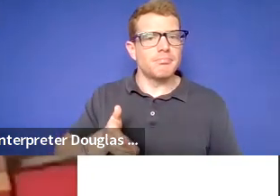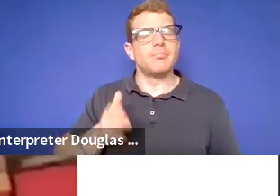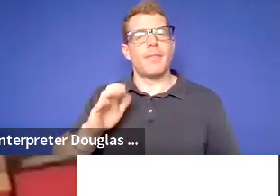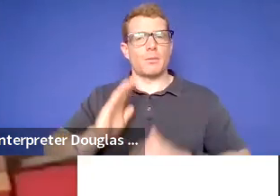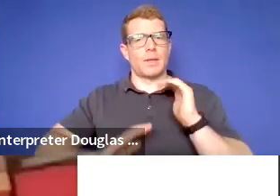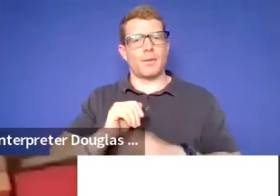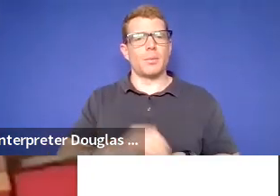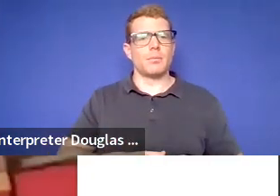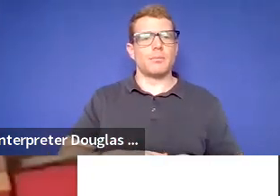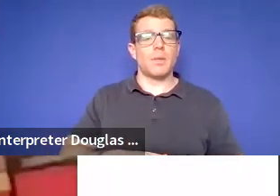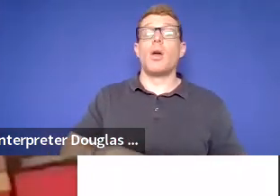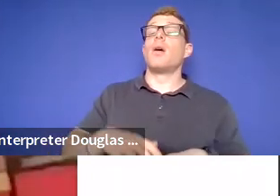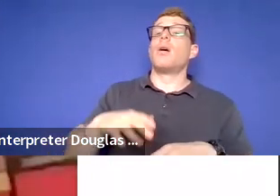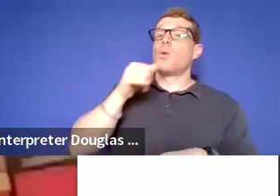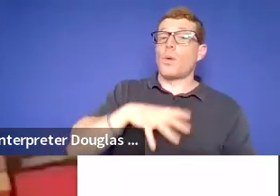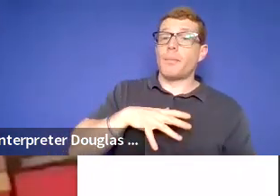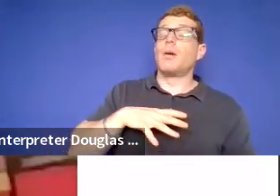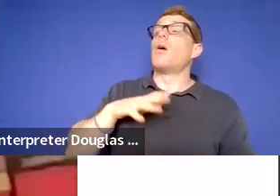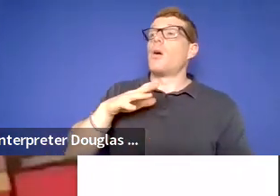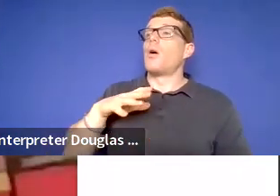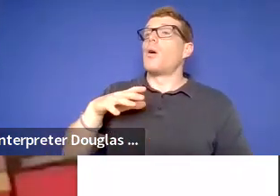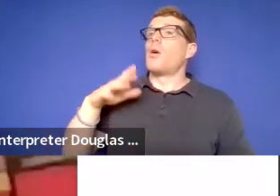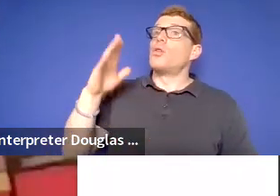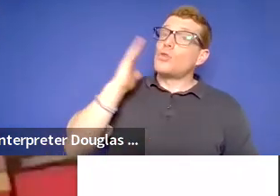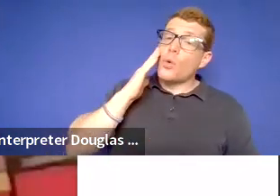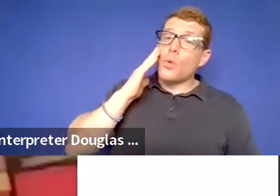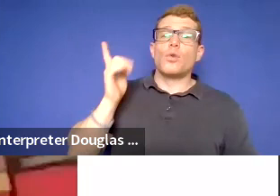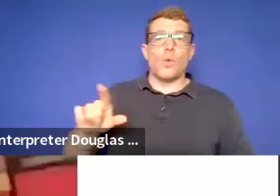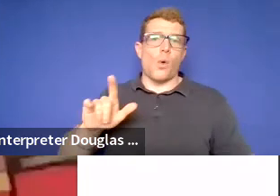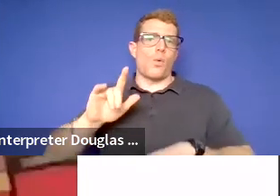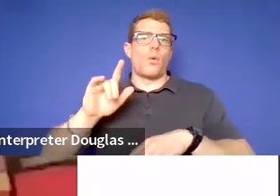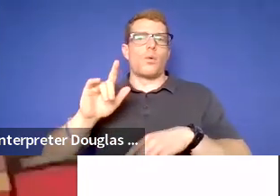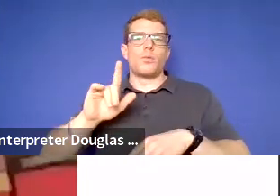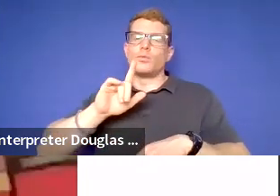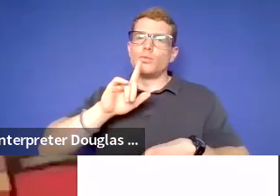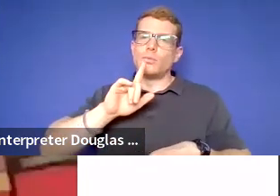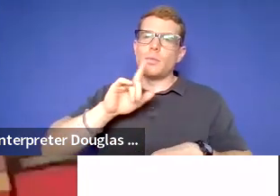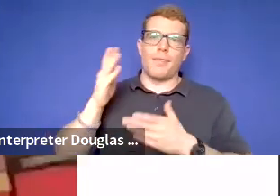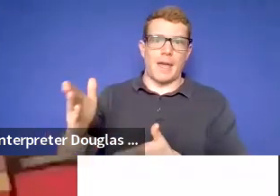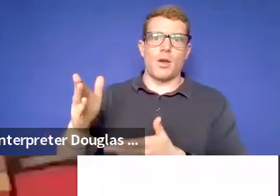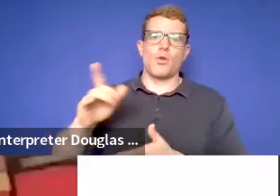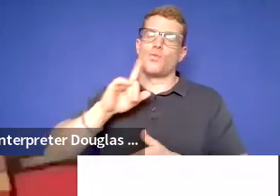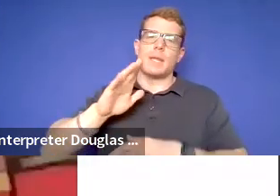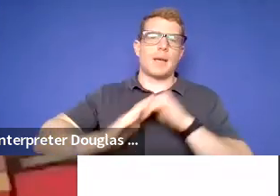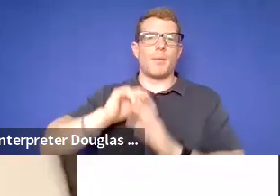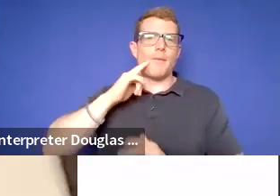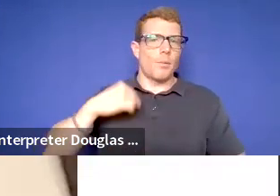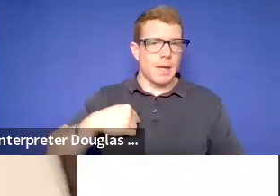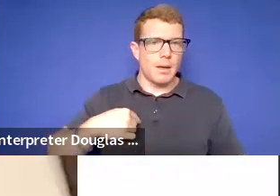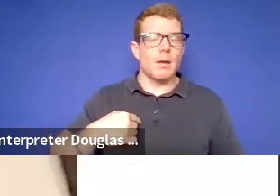And for me, because I know that I can call you on something comes up, and you're familiar with what we've worked with.